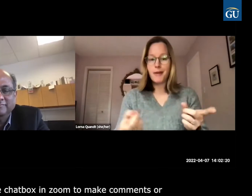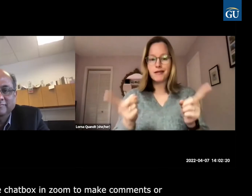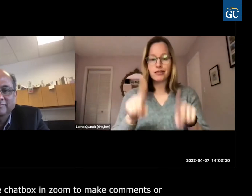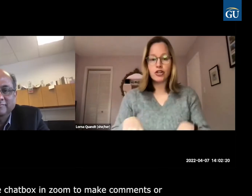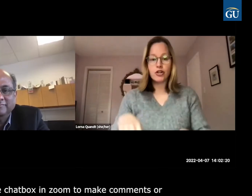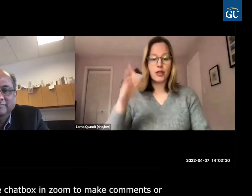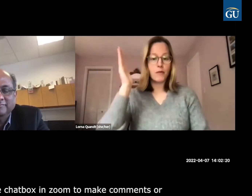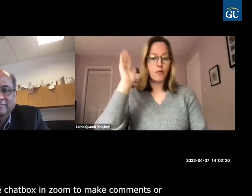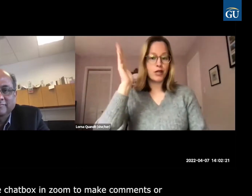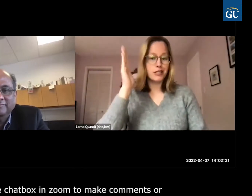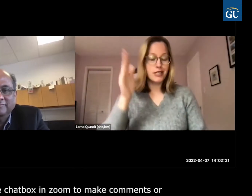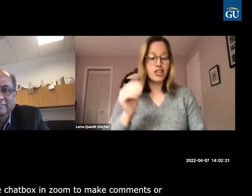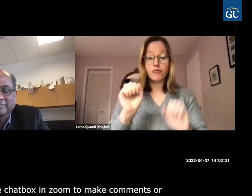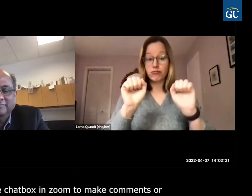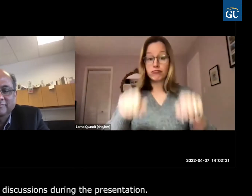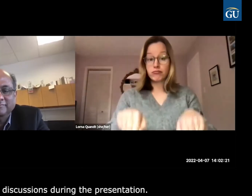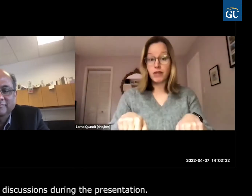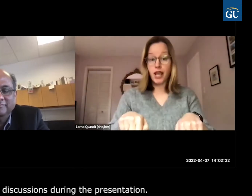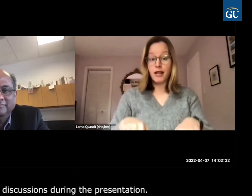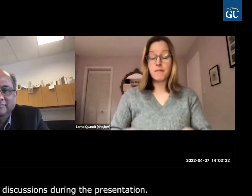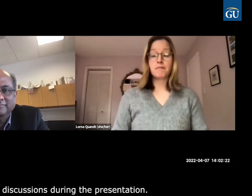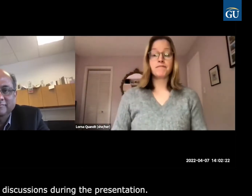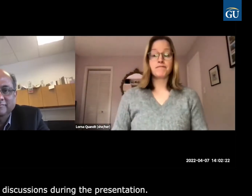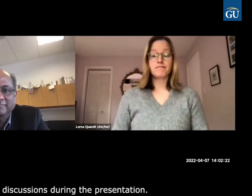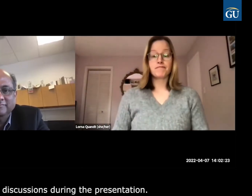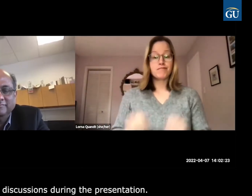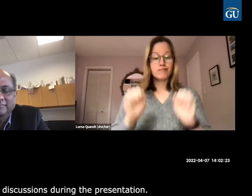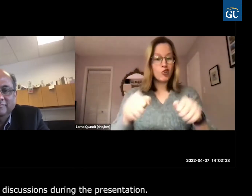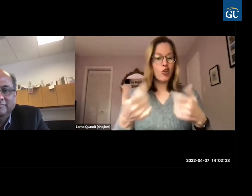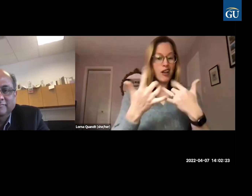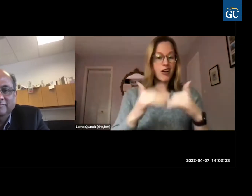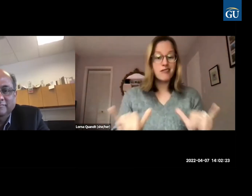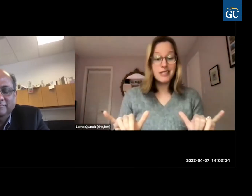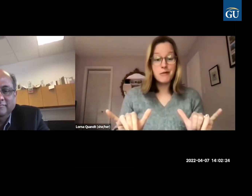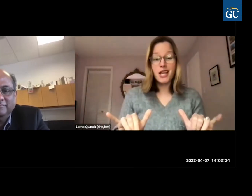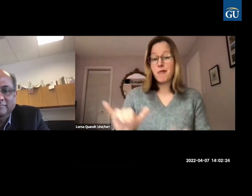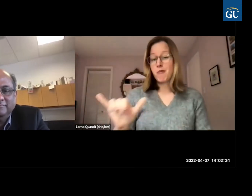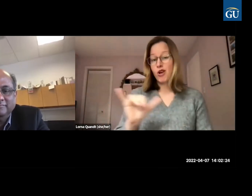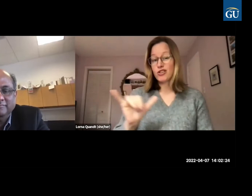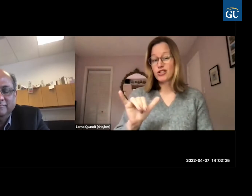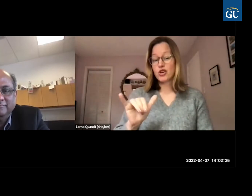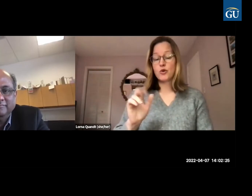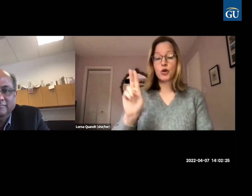to make comments or discussion during the presentation